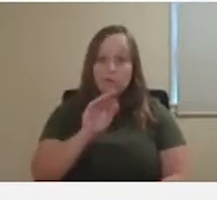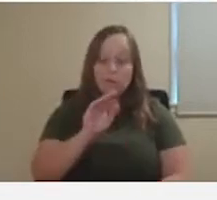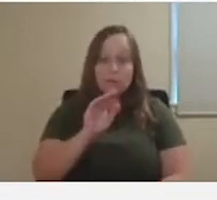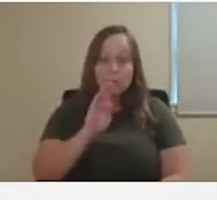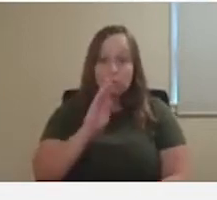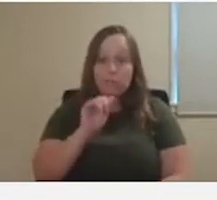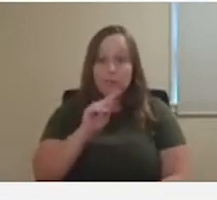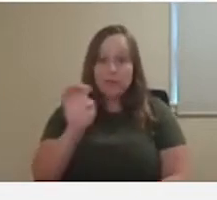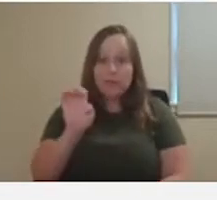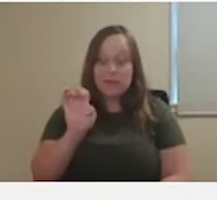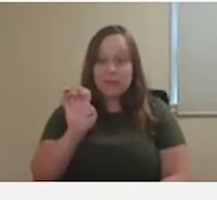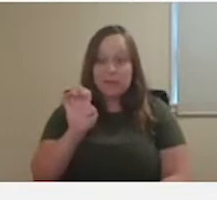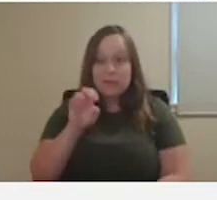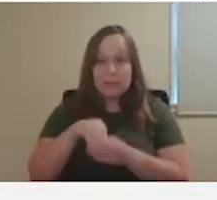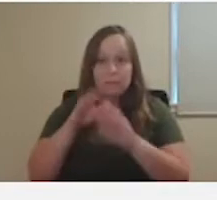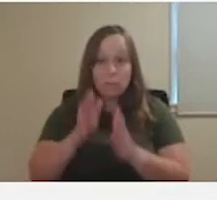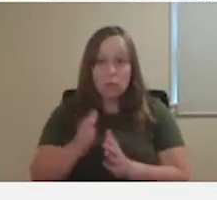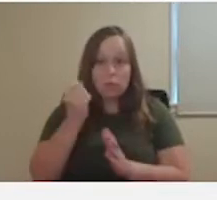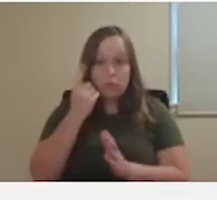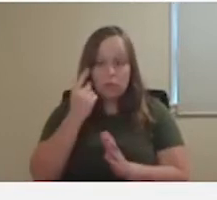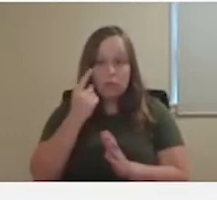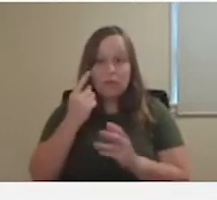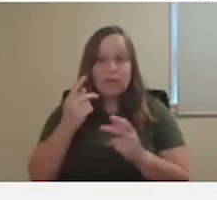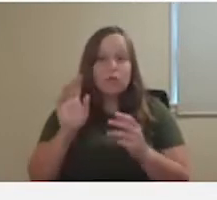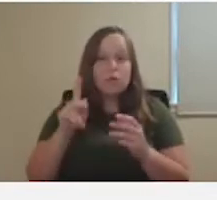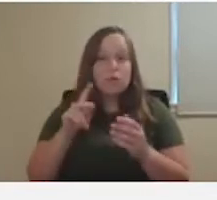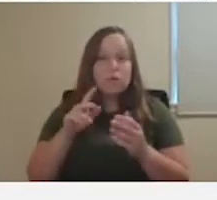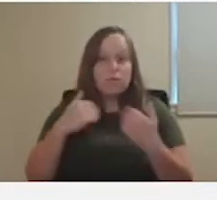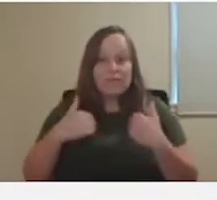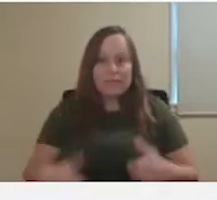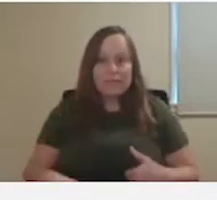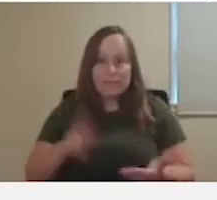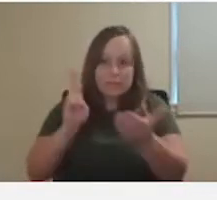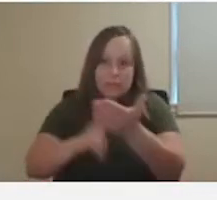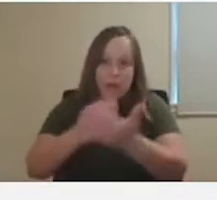in this manner, you will need to physically sign the absentee ballot application.